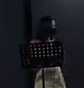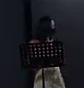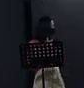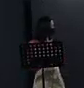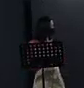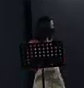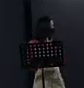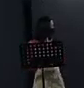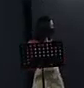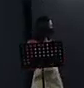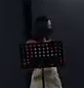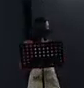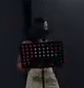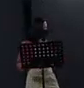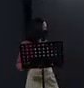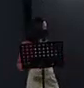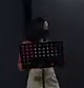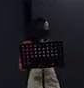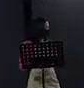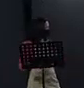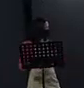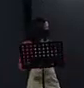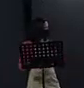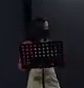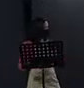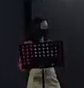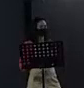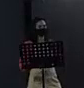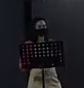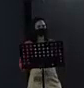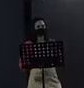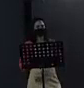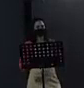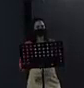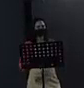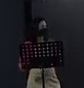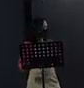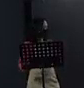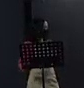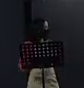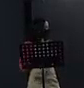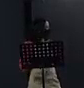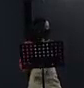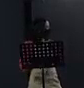on my part, that would be please, as I reiterate what Glory says. That is, if before they